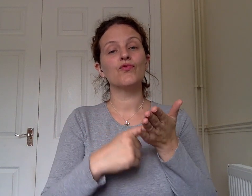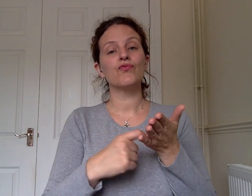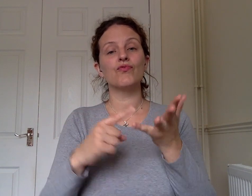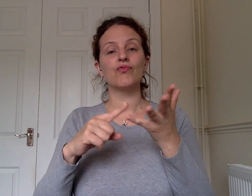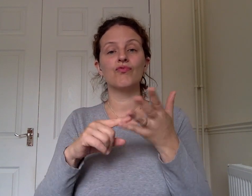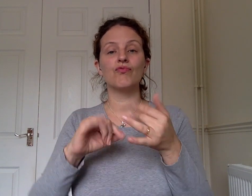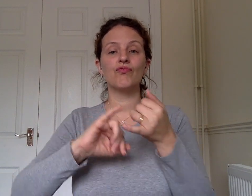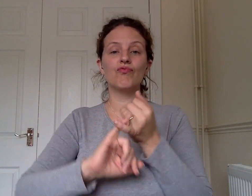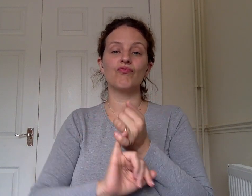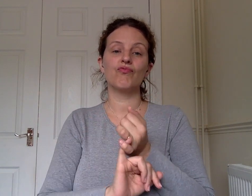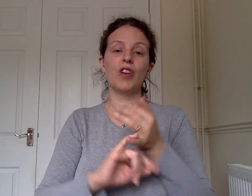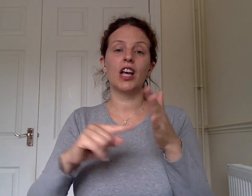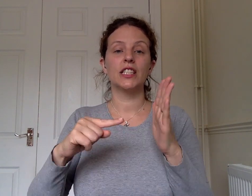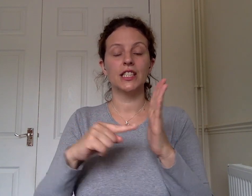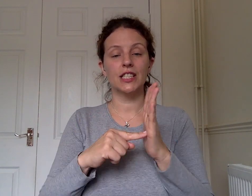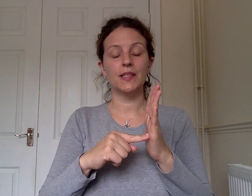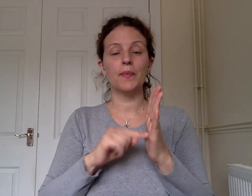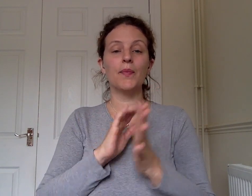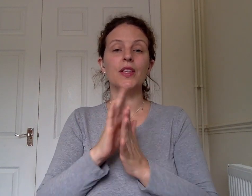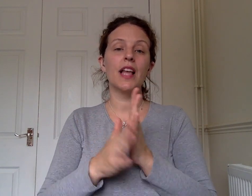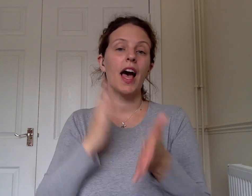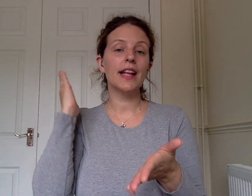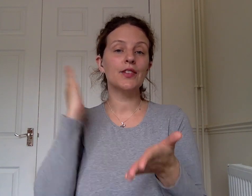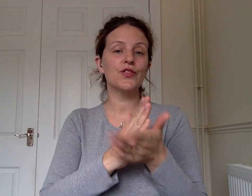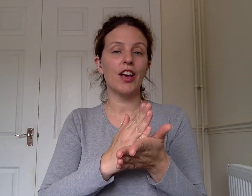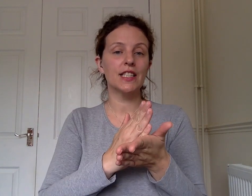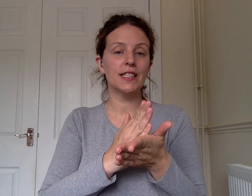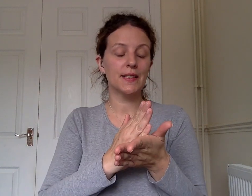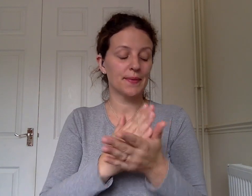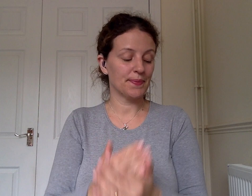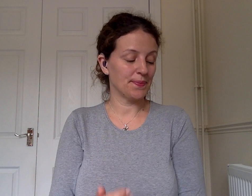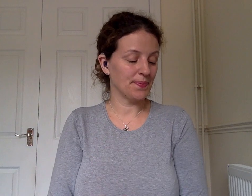Trust, sign is........